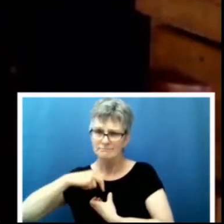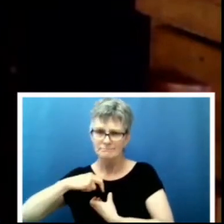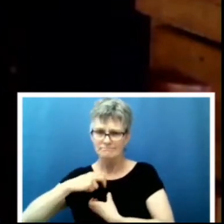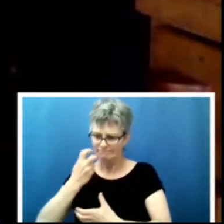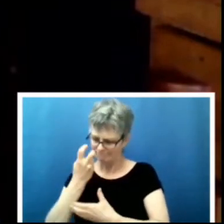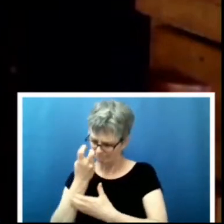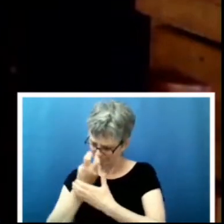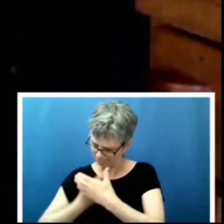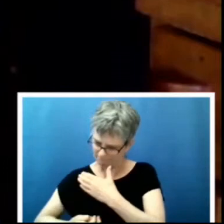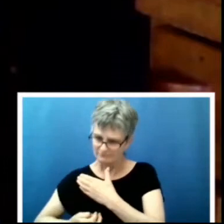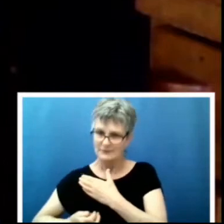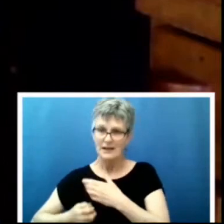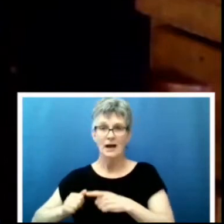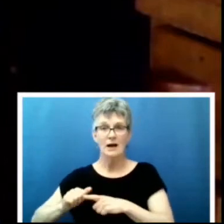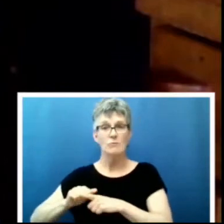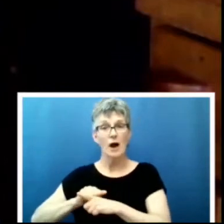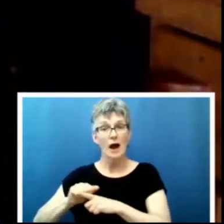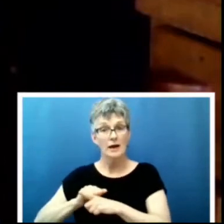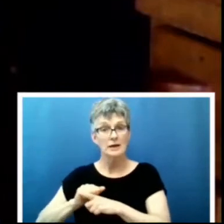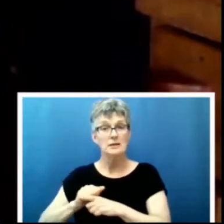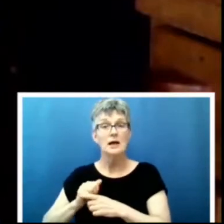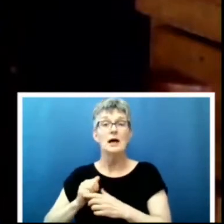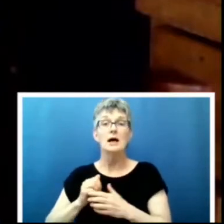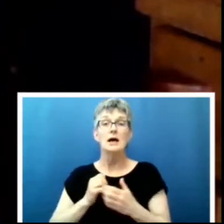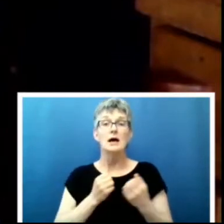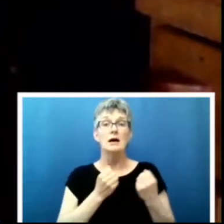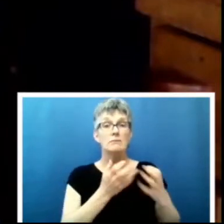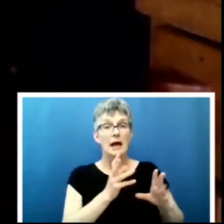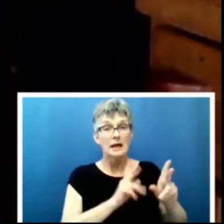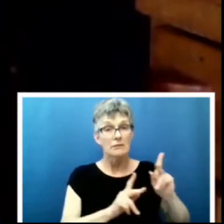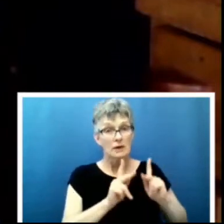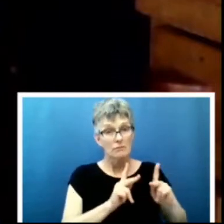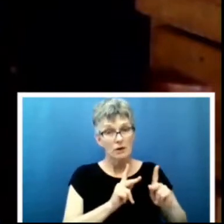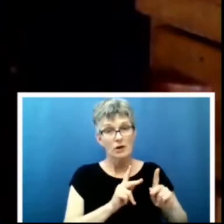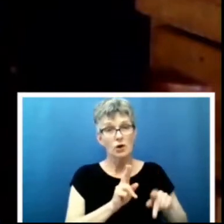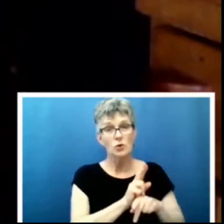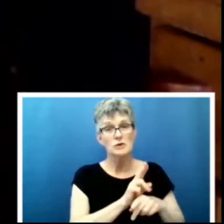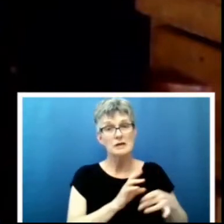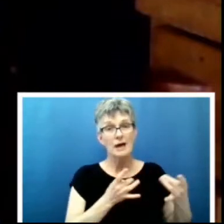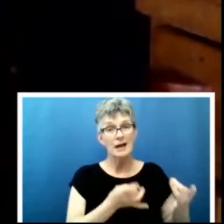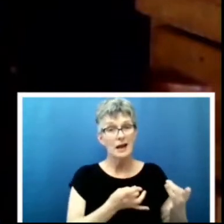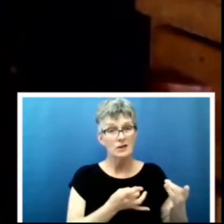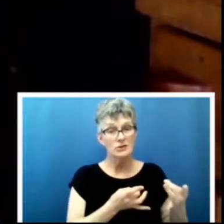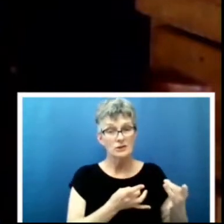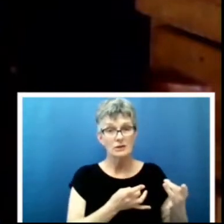but a lot of times that can be difficult to just sit for a long period without